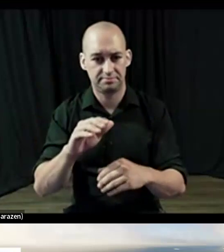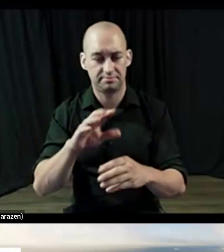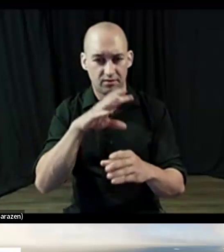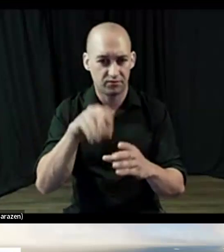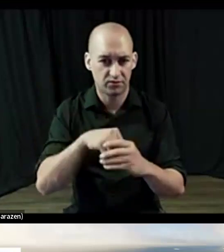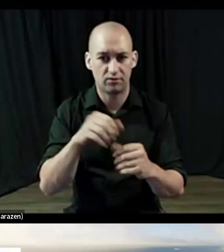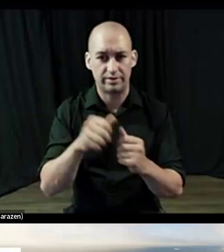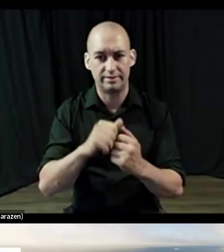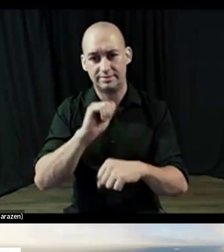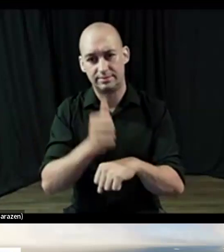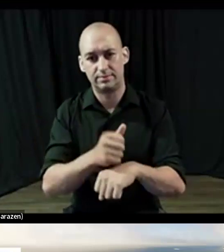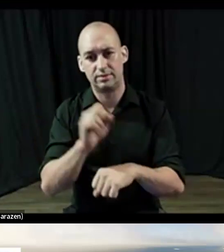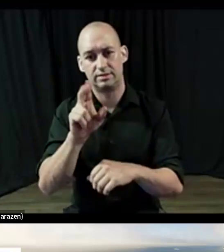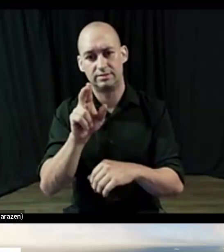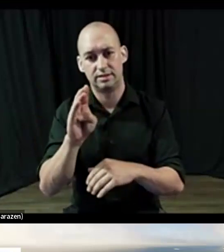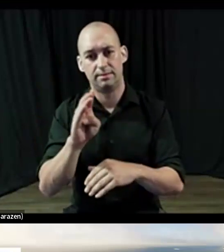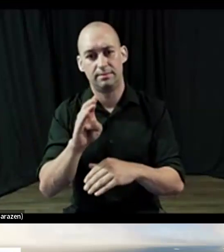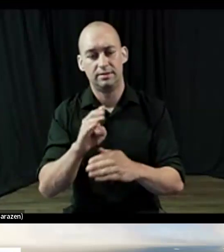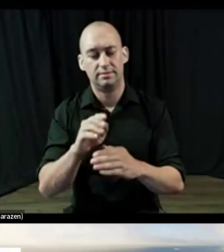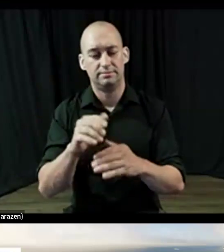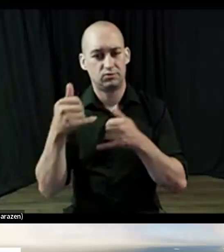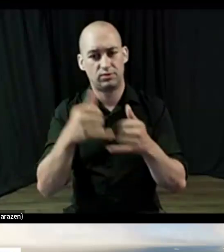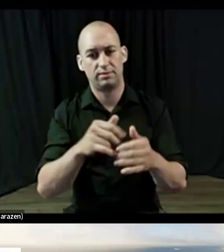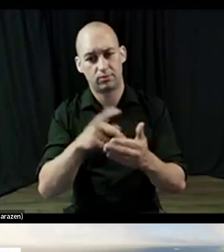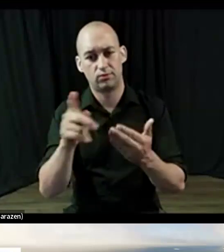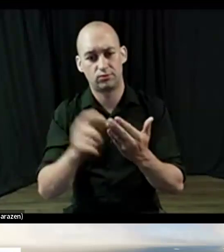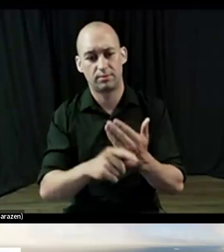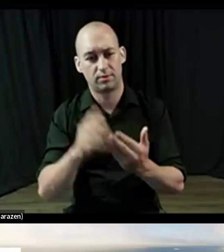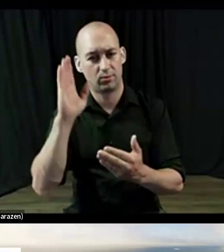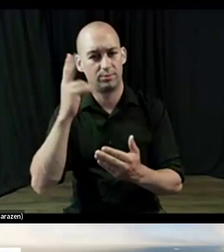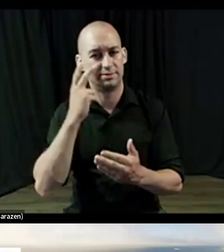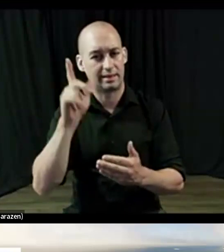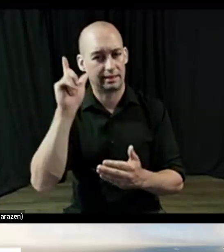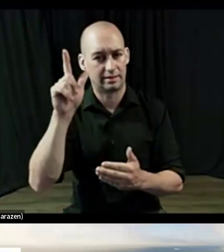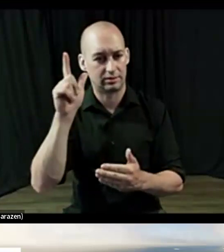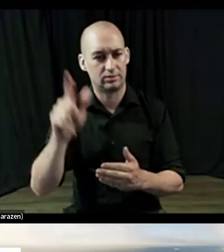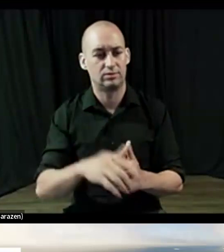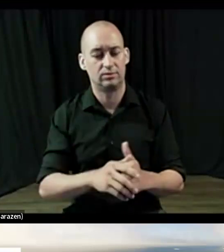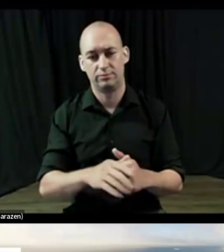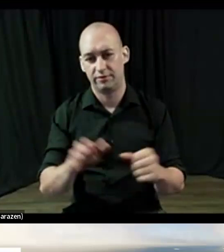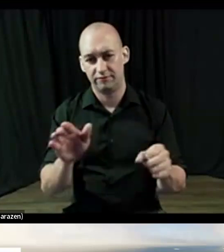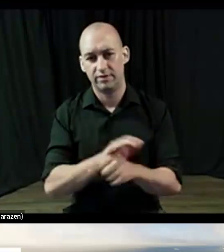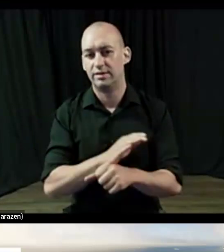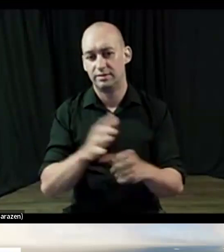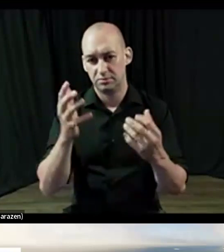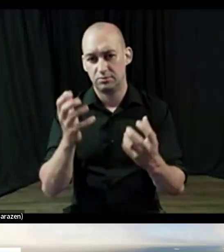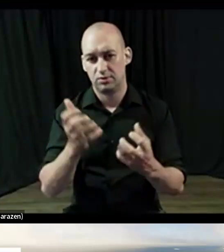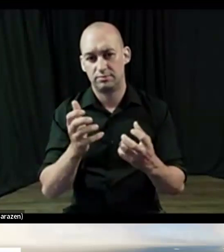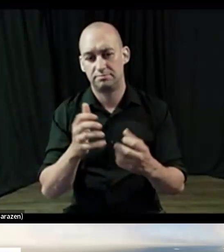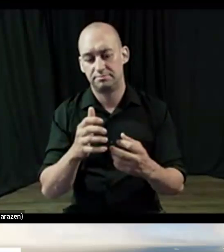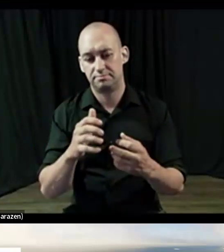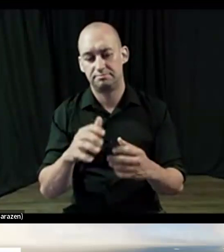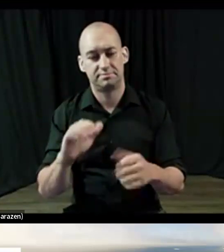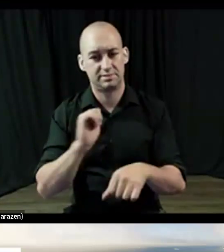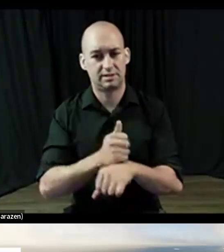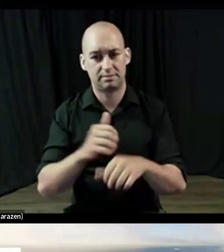and you'll see later on in the slides, we fully intend to develop a draft, you know,